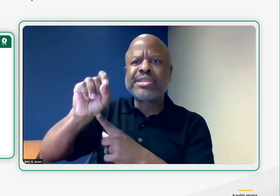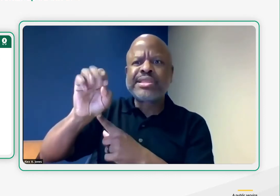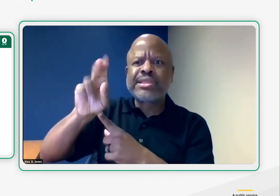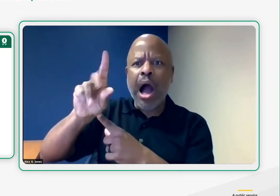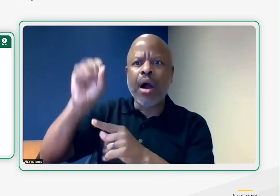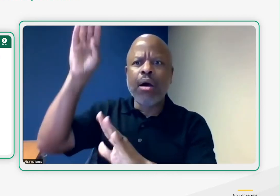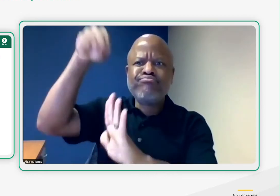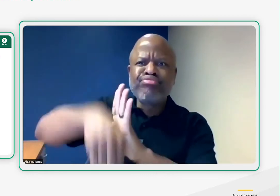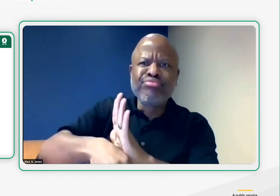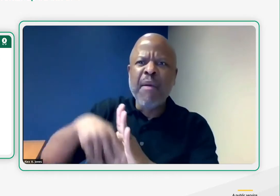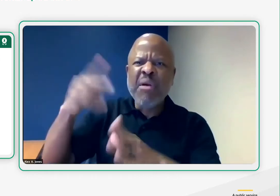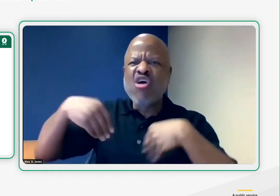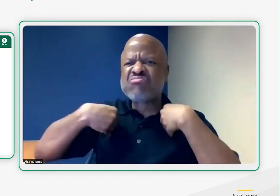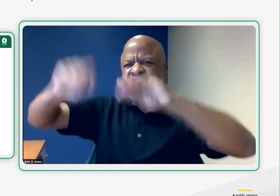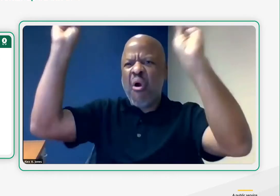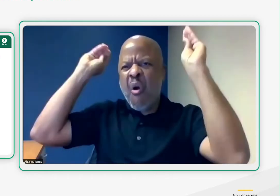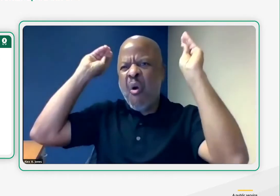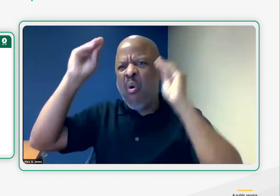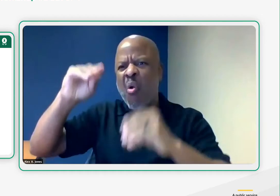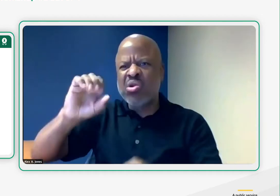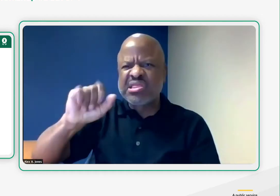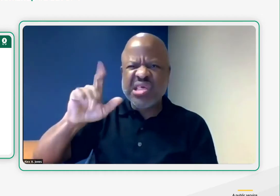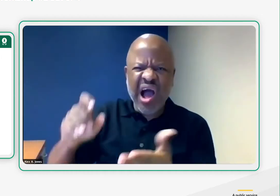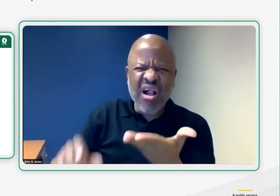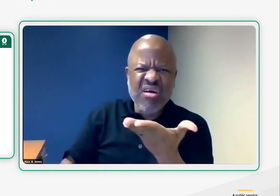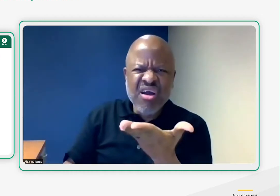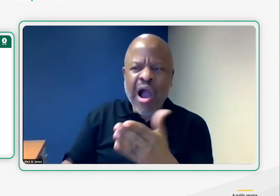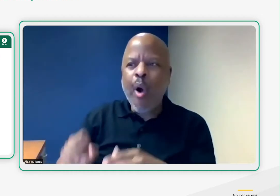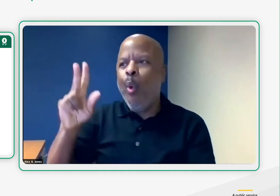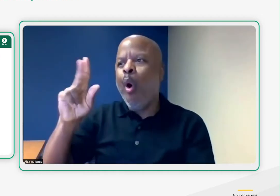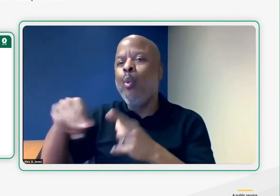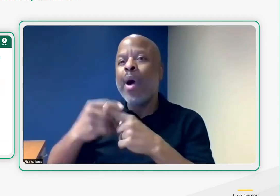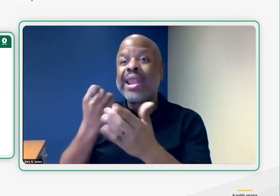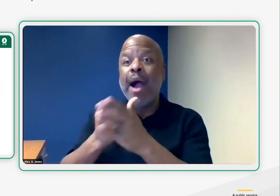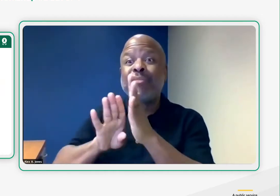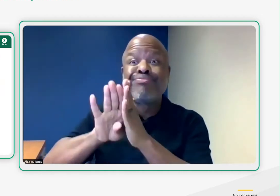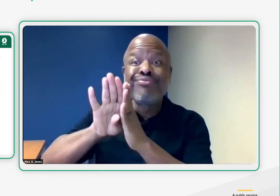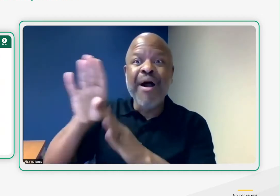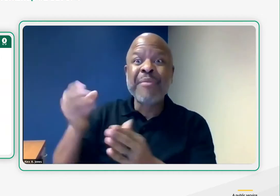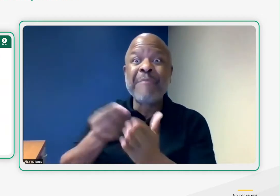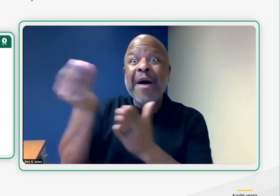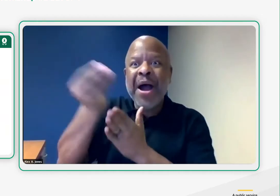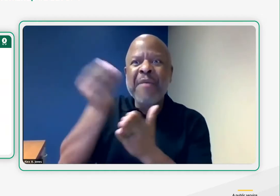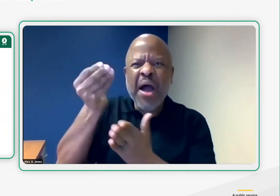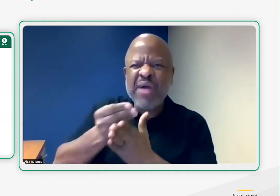And if you look at the stock market, when it starts to go down, people say they want to sell their stocks. And when the economy is booming, people want to buy away.